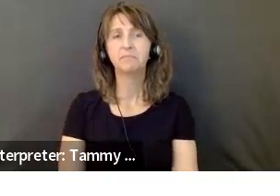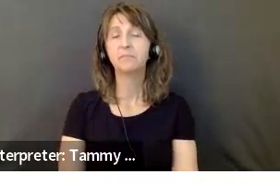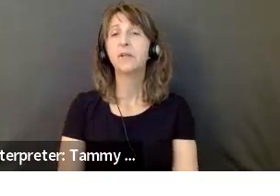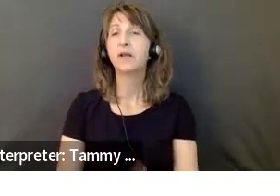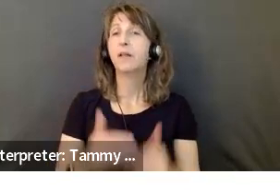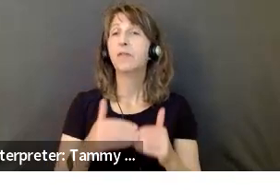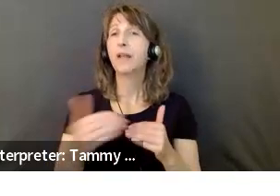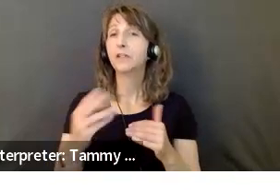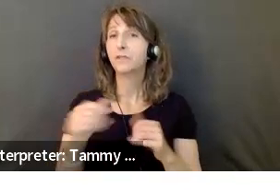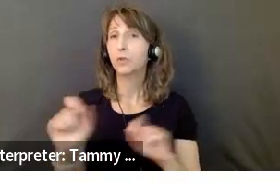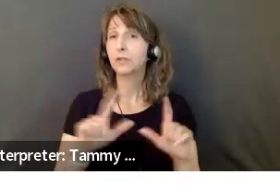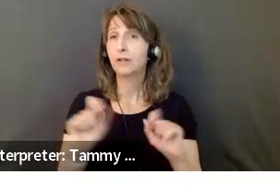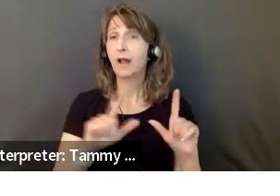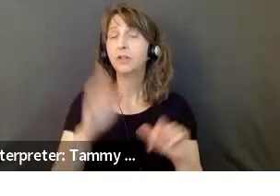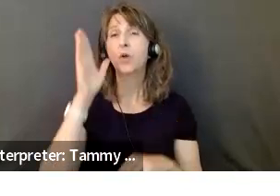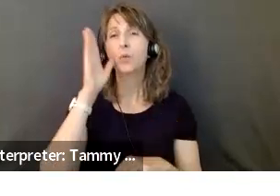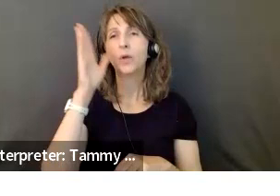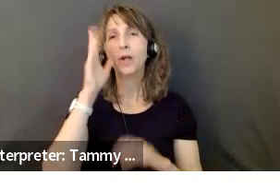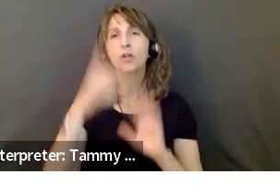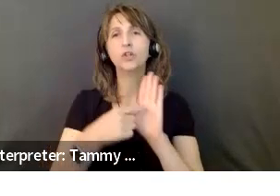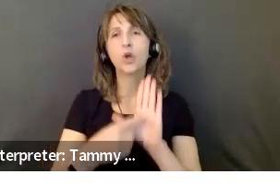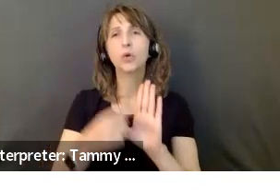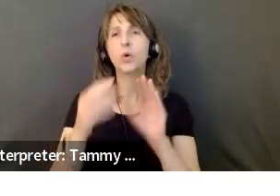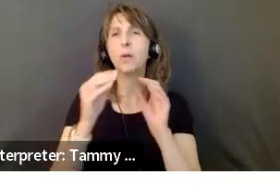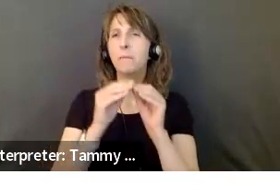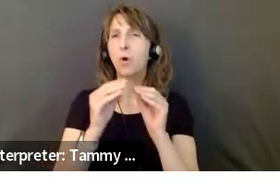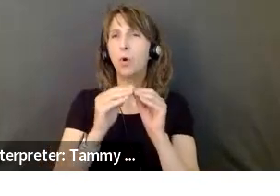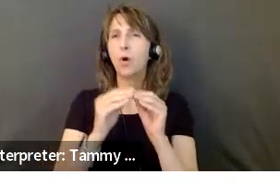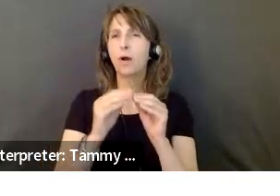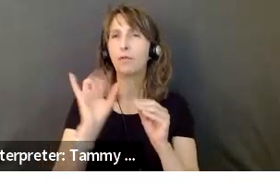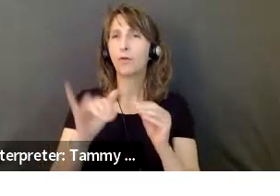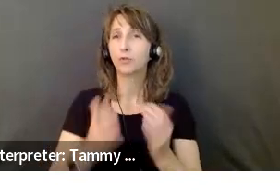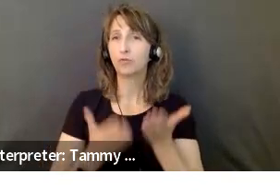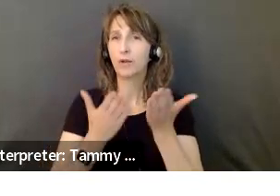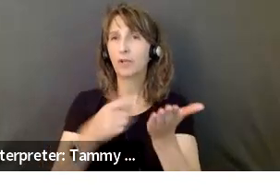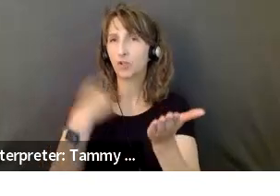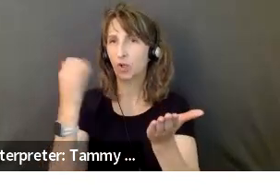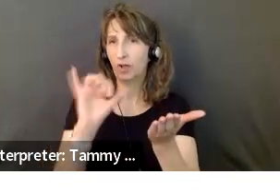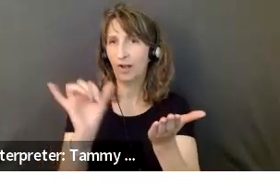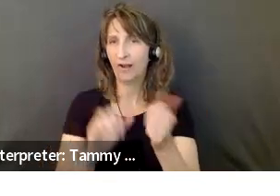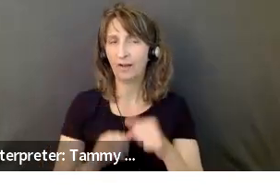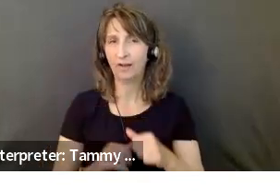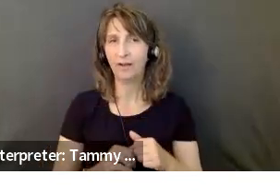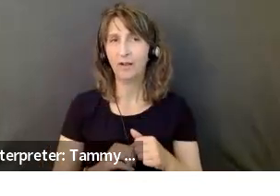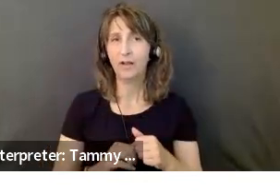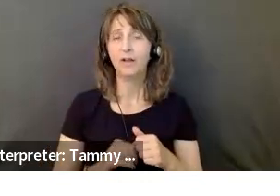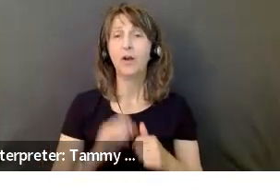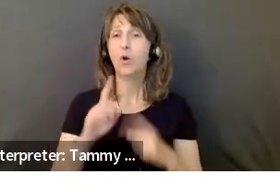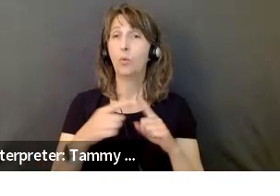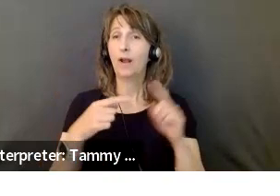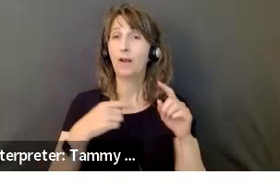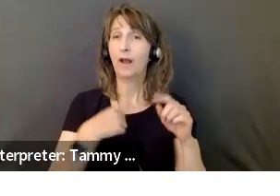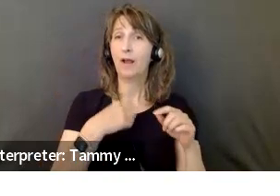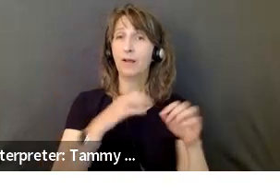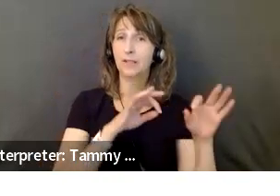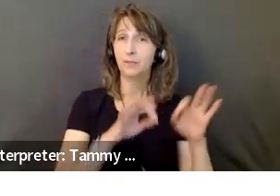And once I share that with you, Ashley and I will kind of each take charge of sharing with you where we are already seeing some progress.